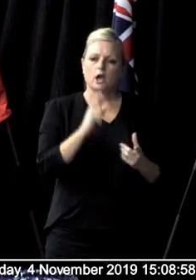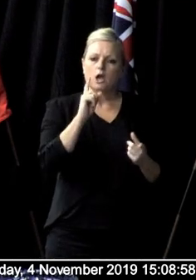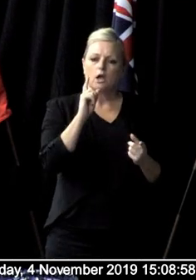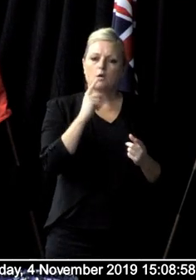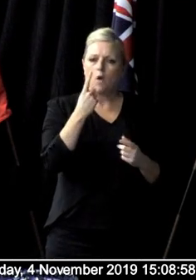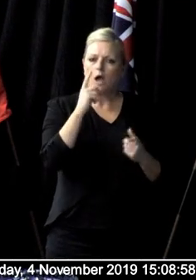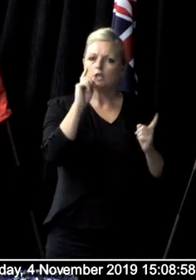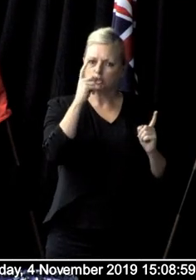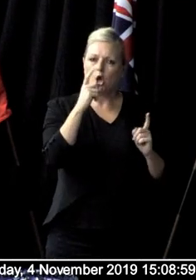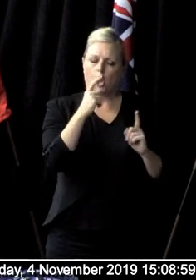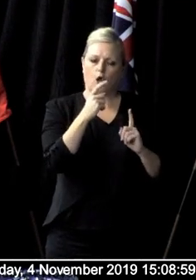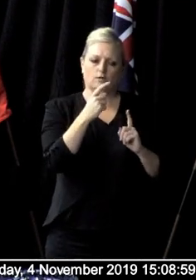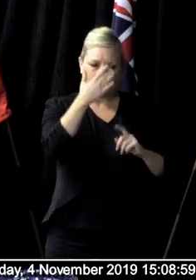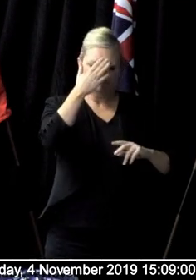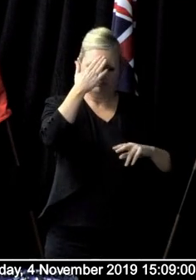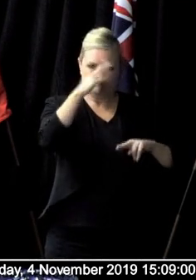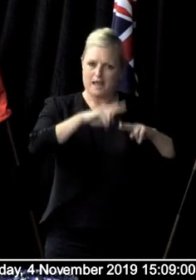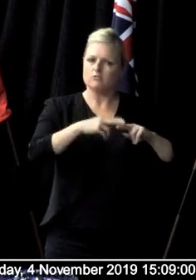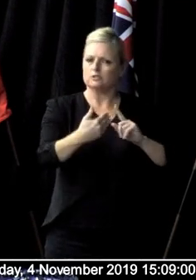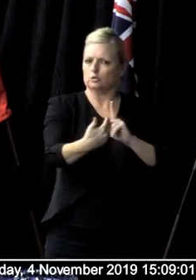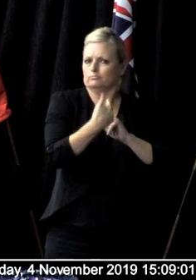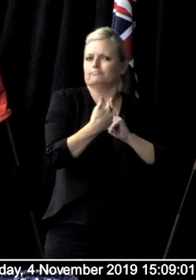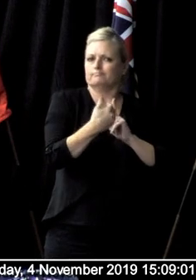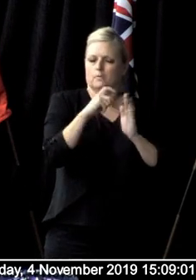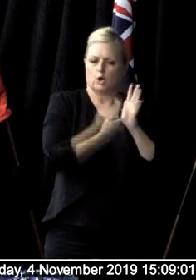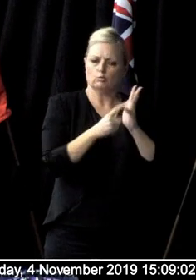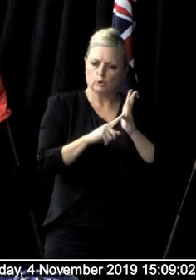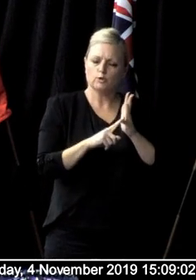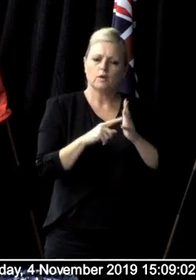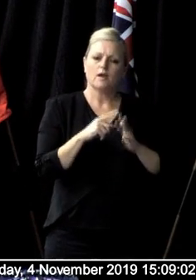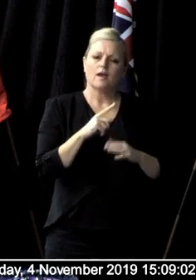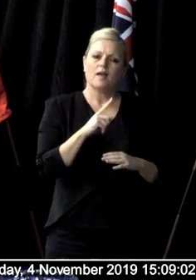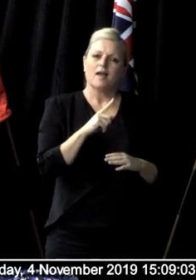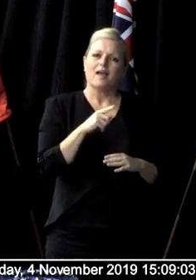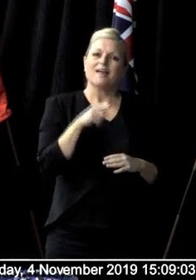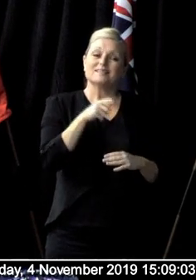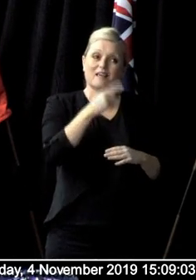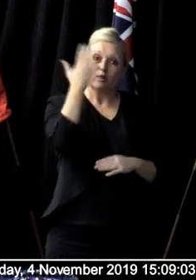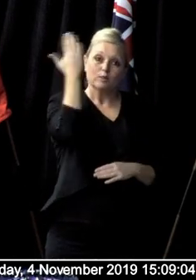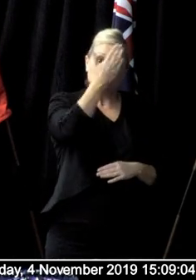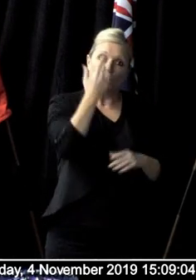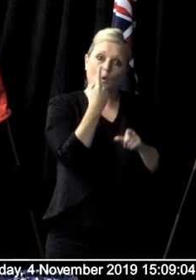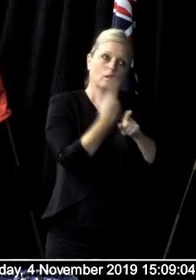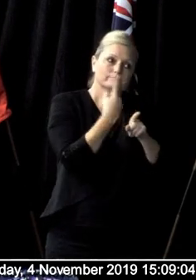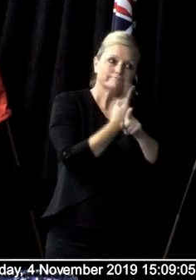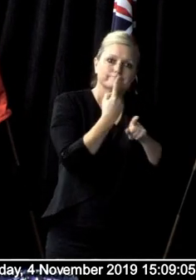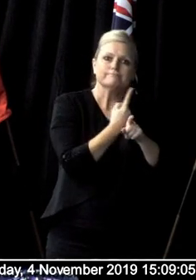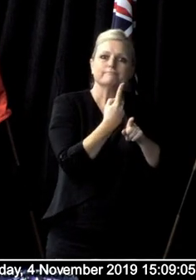would be that they believe that their child is safer in that kind of mainstream